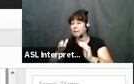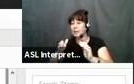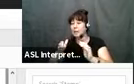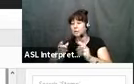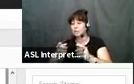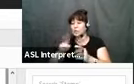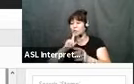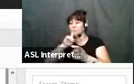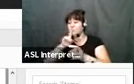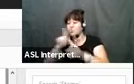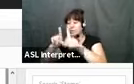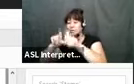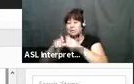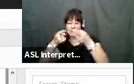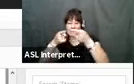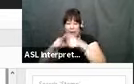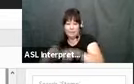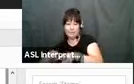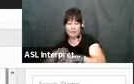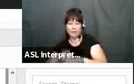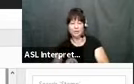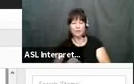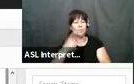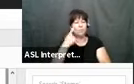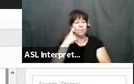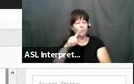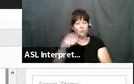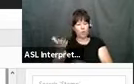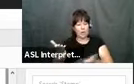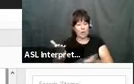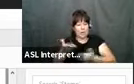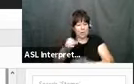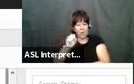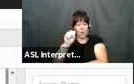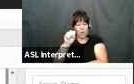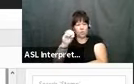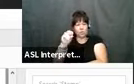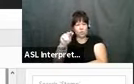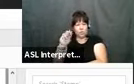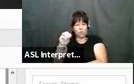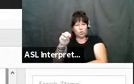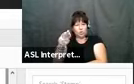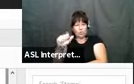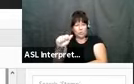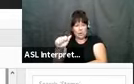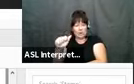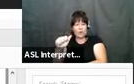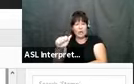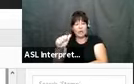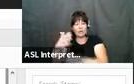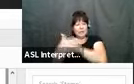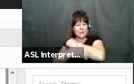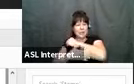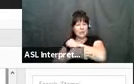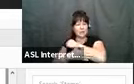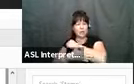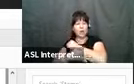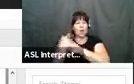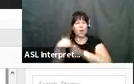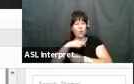So for Sonoma County then, given that we have five hundred thousand people in the population